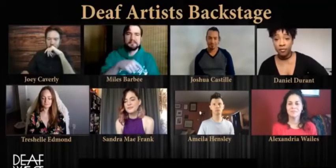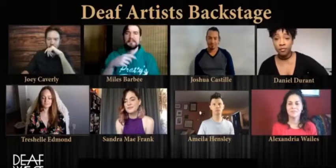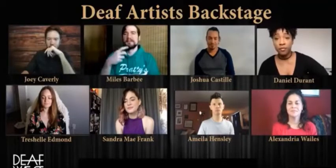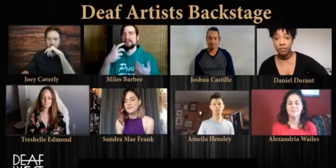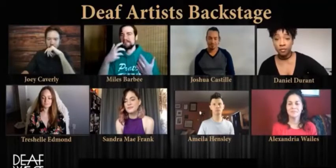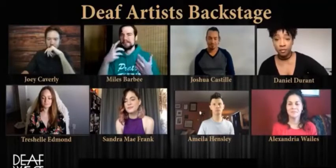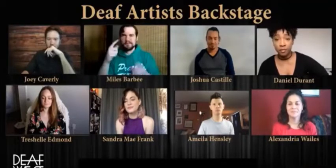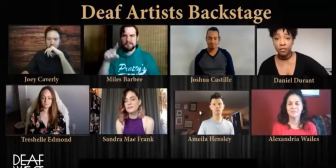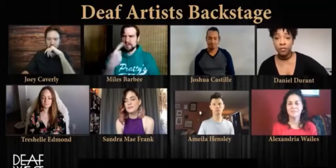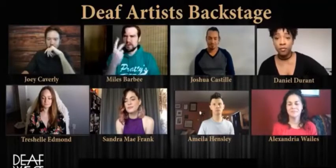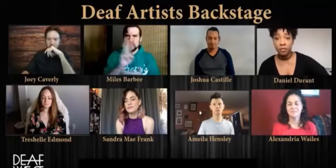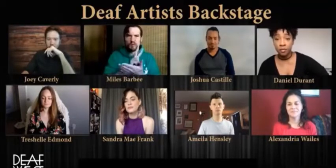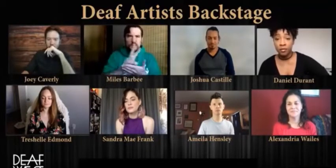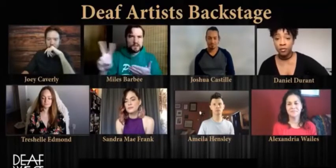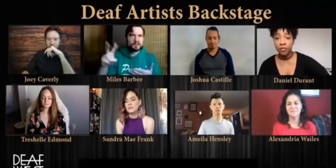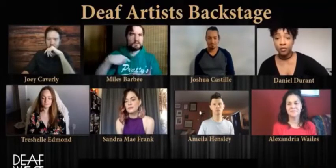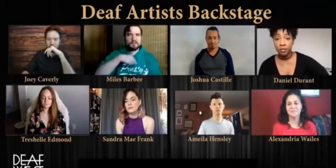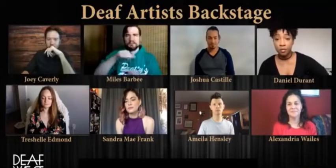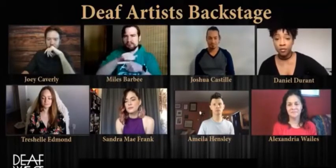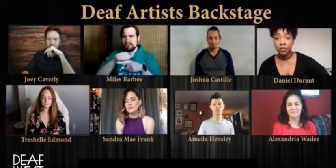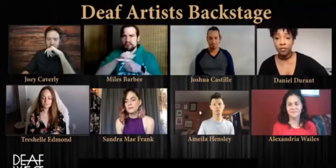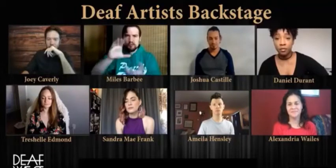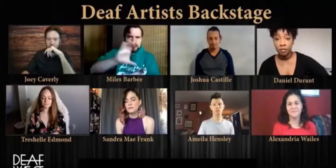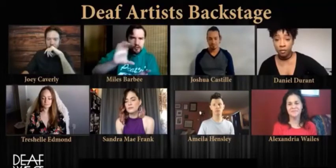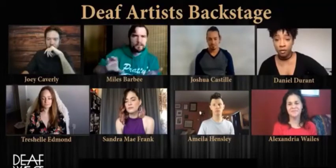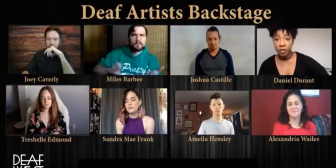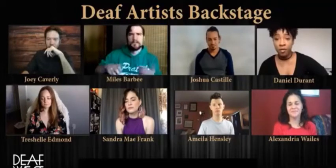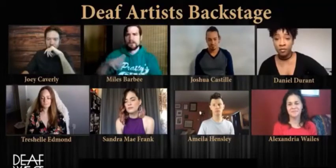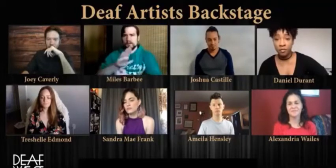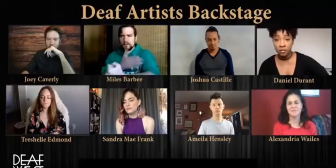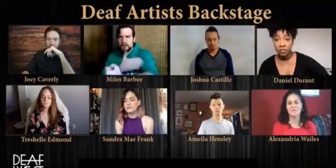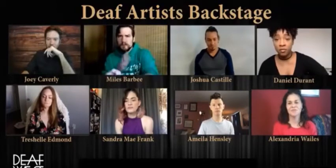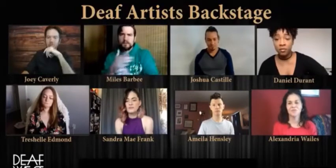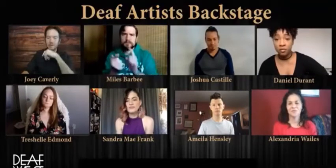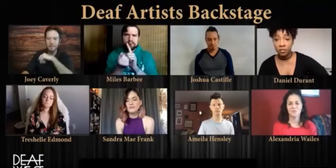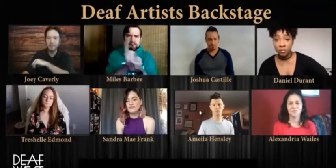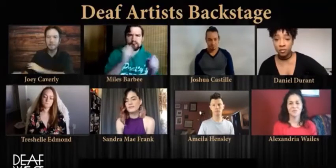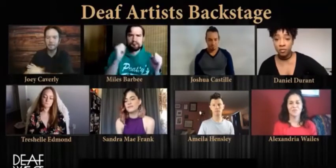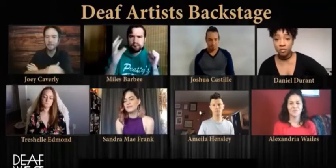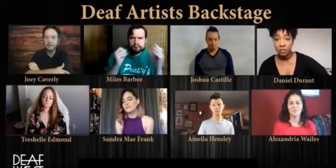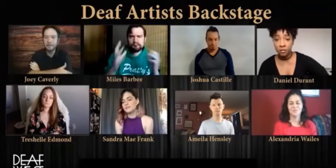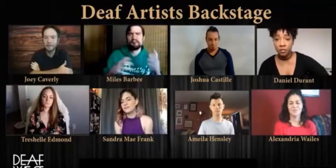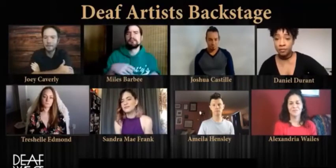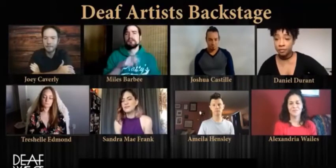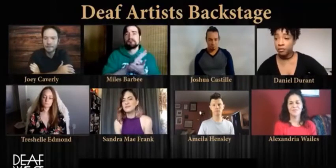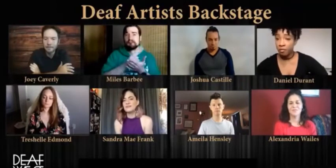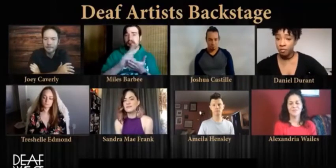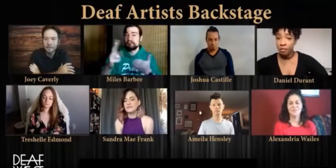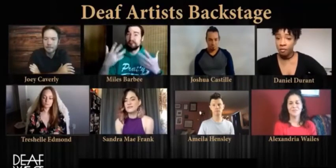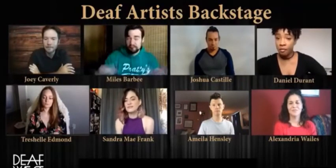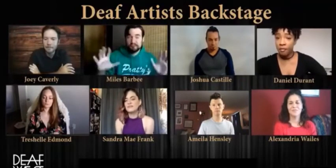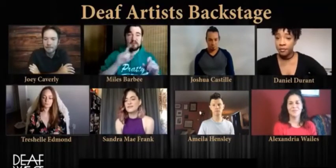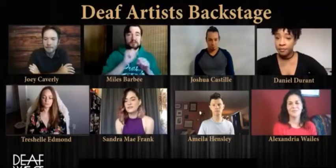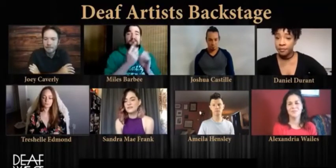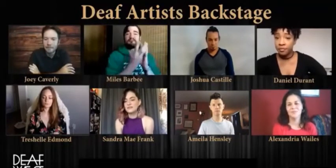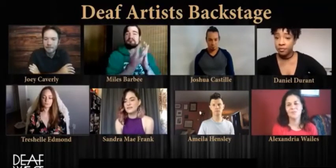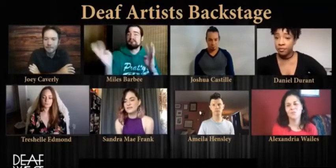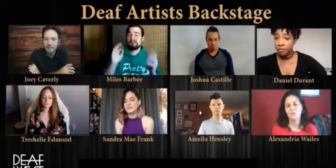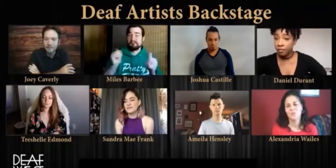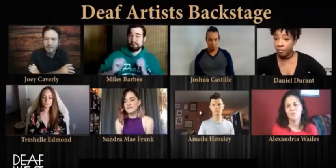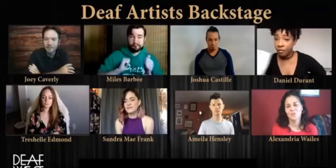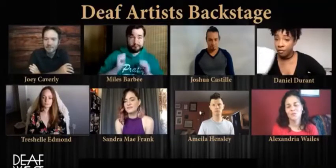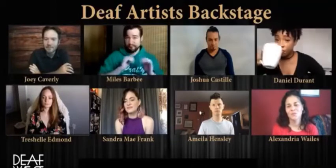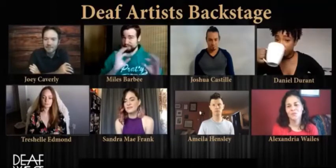So, we workshopped it for about 2 weeks working on choreography, interpreting the music, and